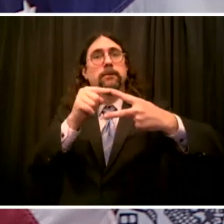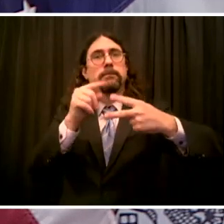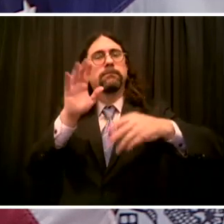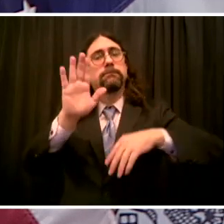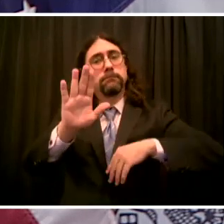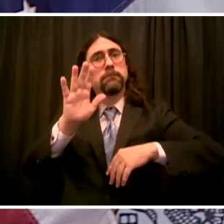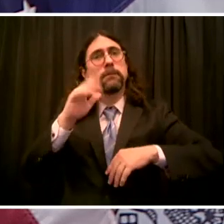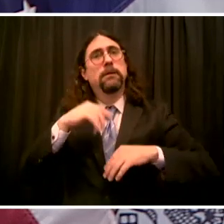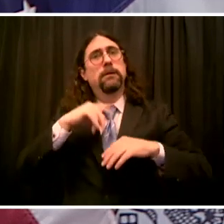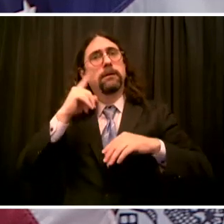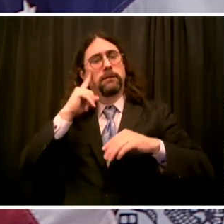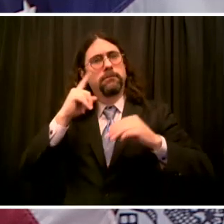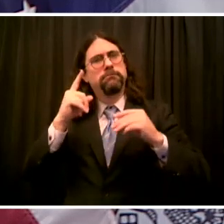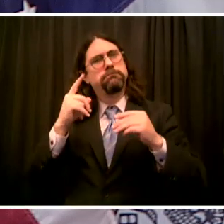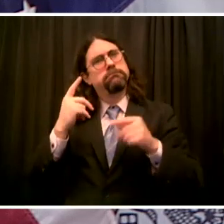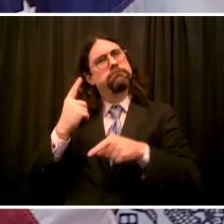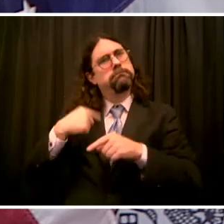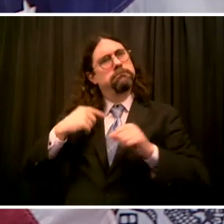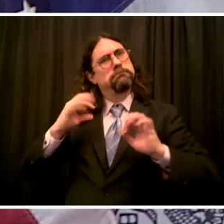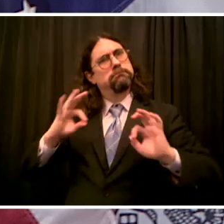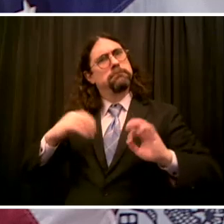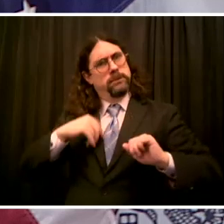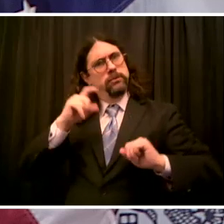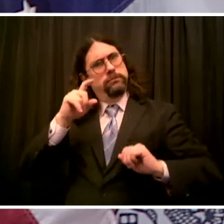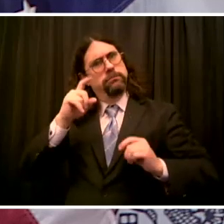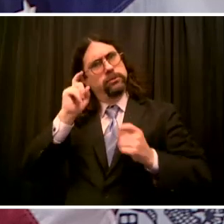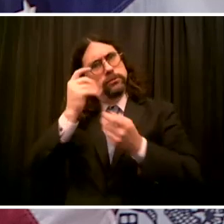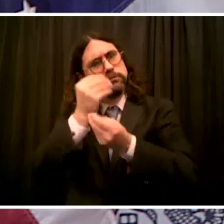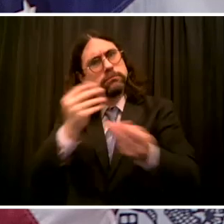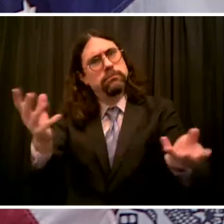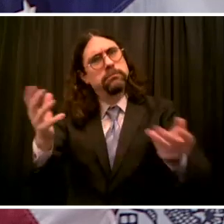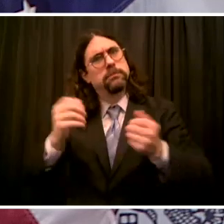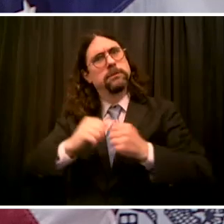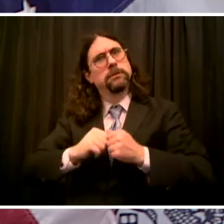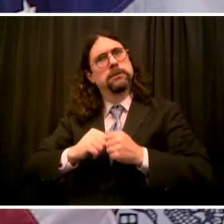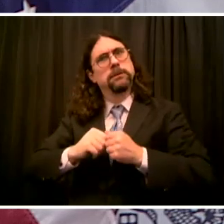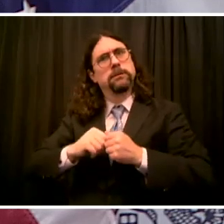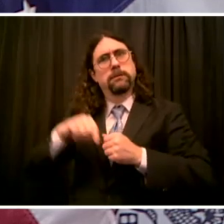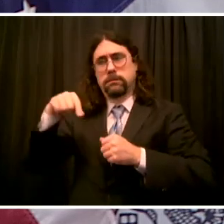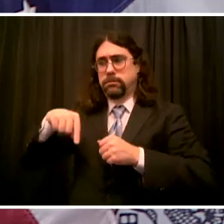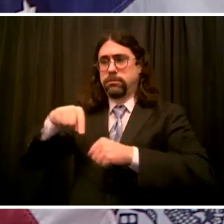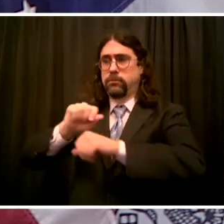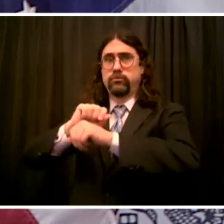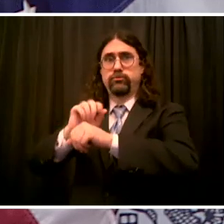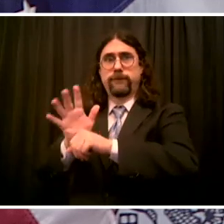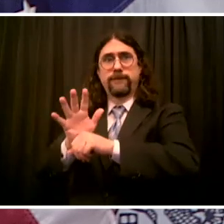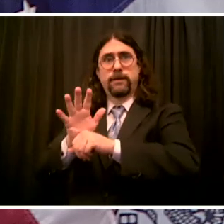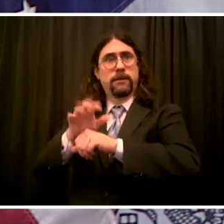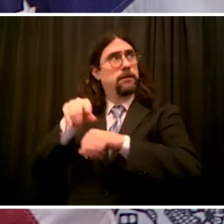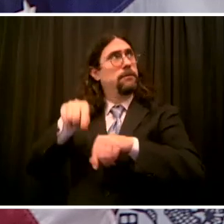POINT, I THINK IT'S FAIR TO SAY THAT BUSINESS AS USUAL SHA NOT